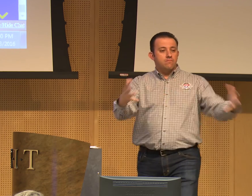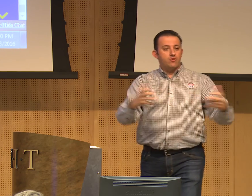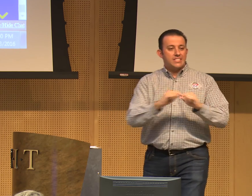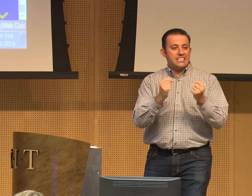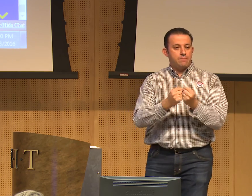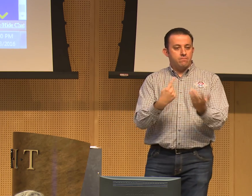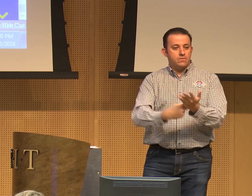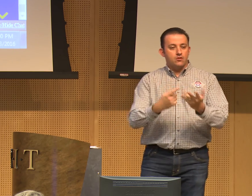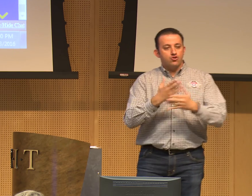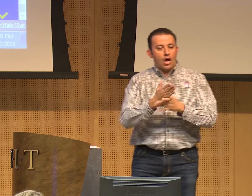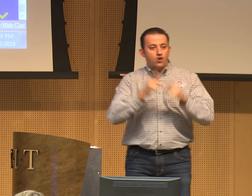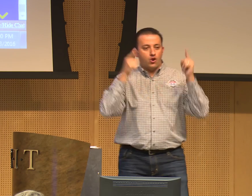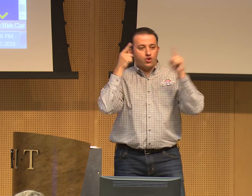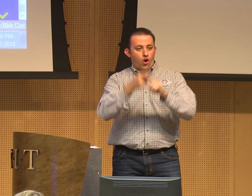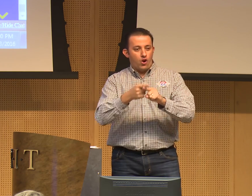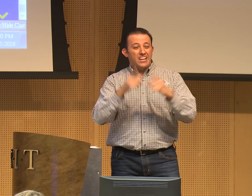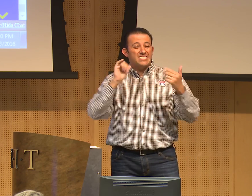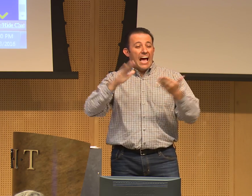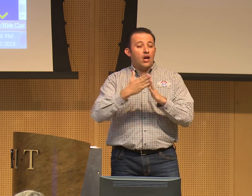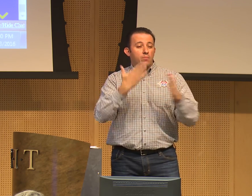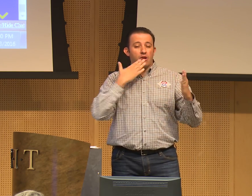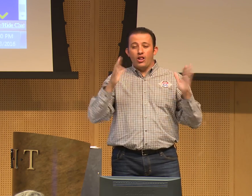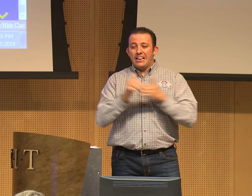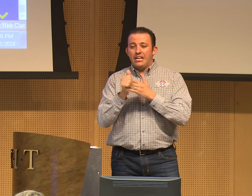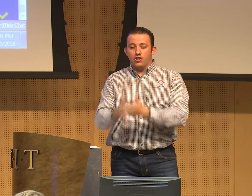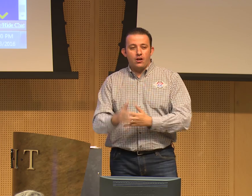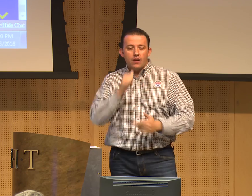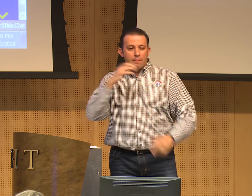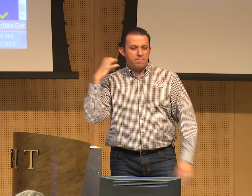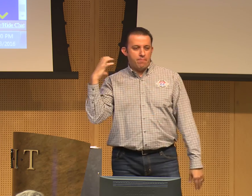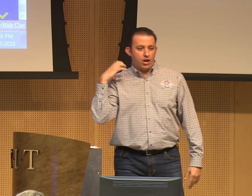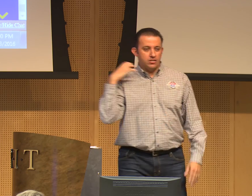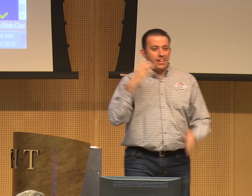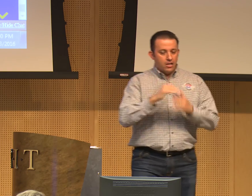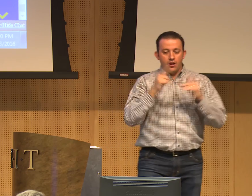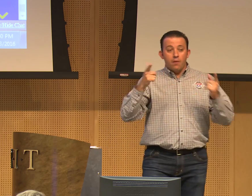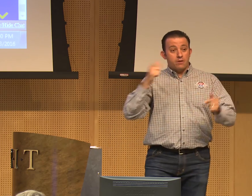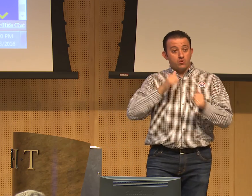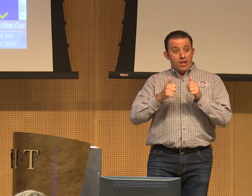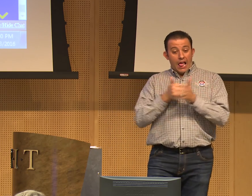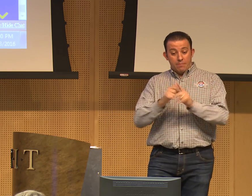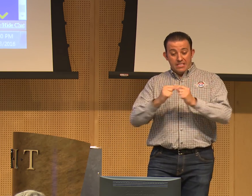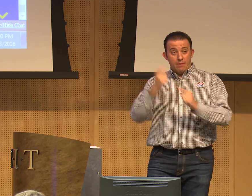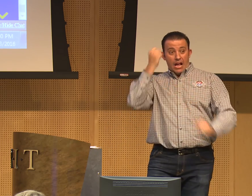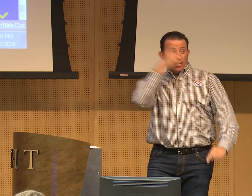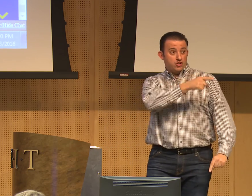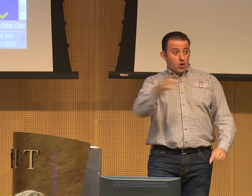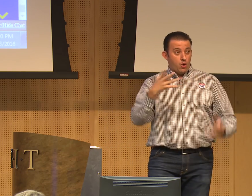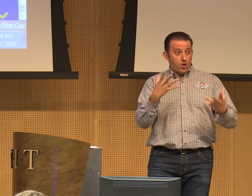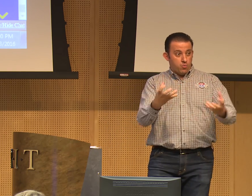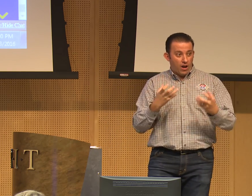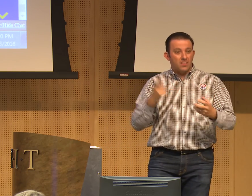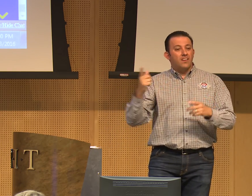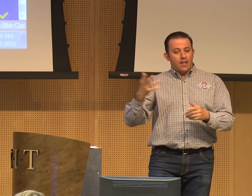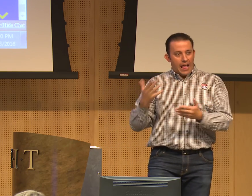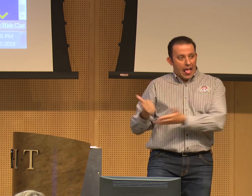You acquire a team to help you achieve your goals, right? It's about leadership. It's not about being the boss. As long as your team understands what you want,